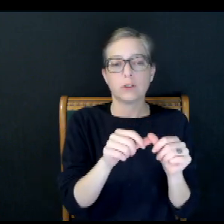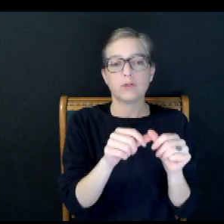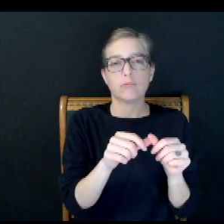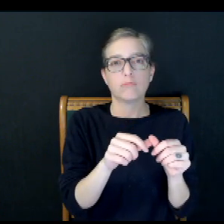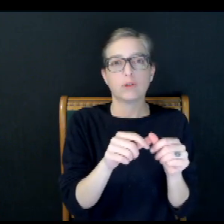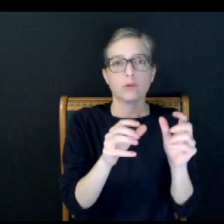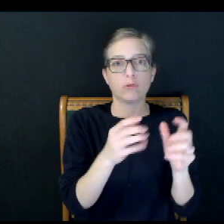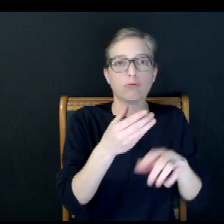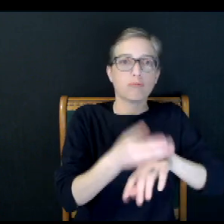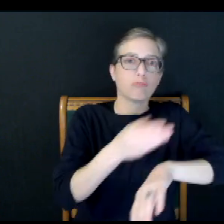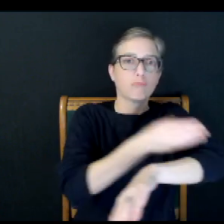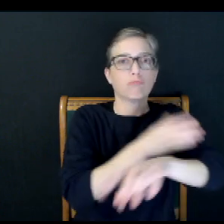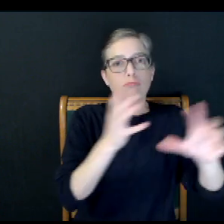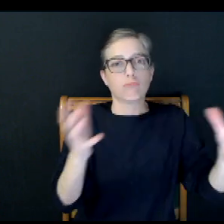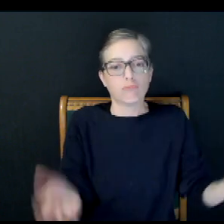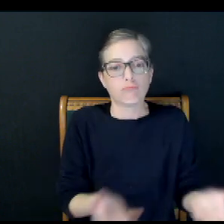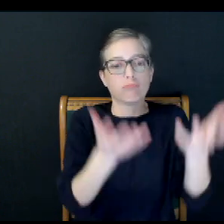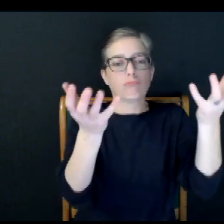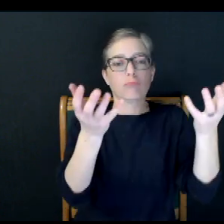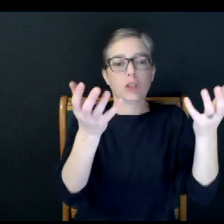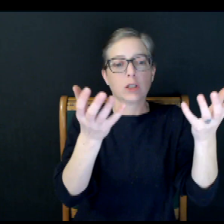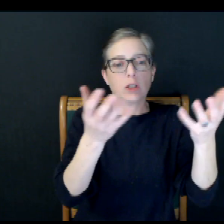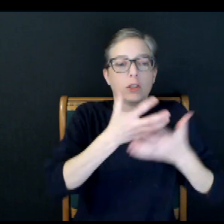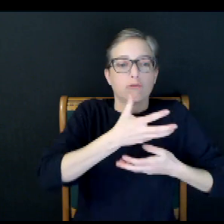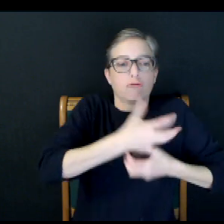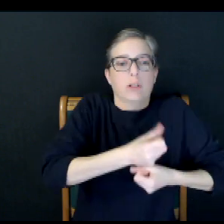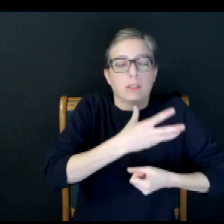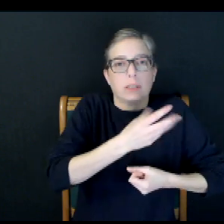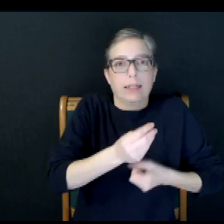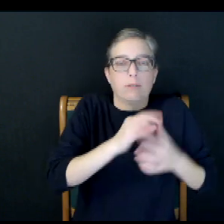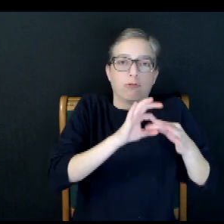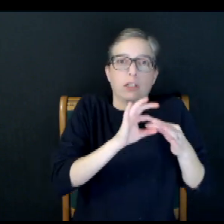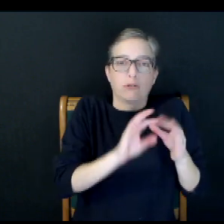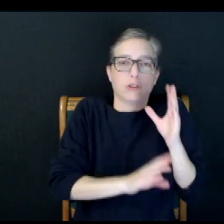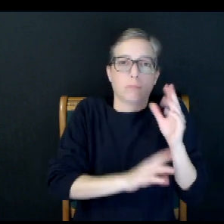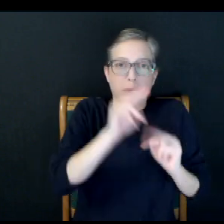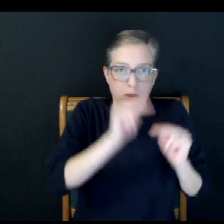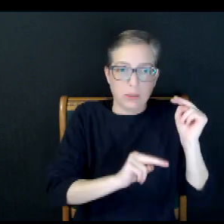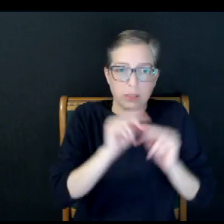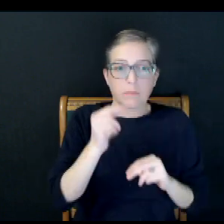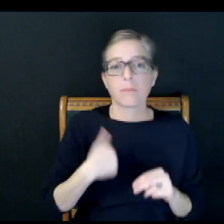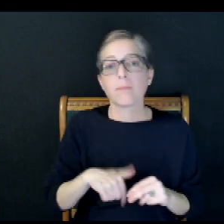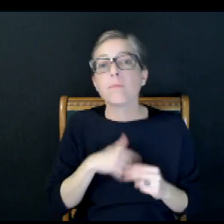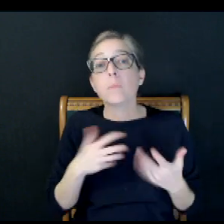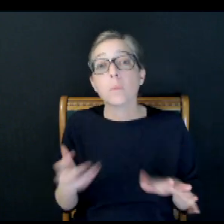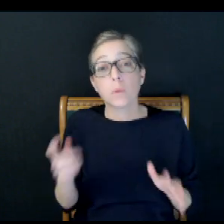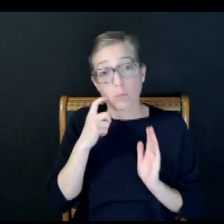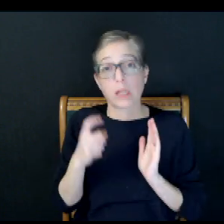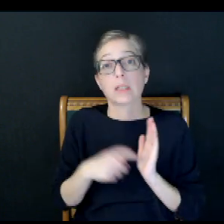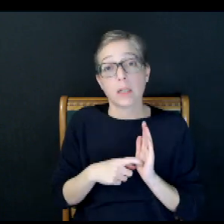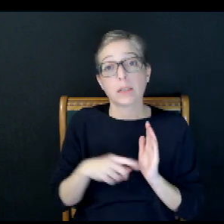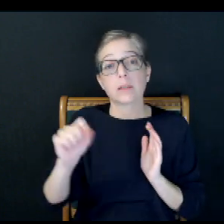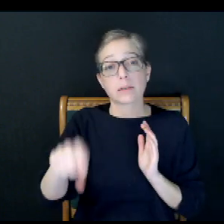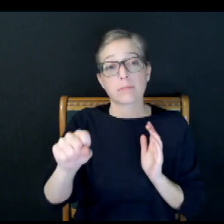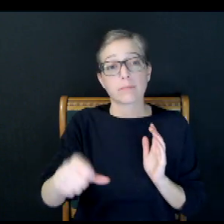I think we all recognize as a state agency that perhaps we're not doing the best job